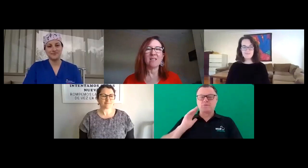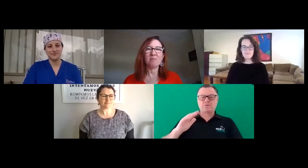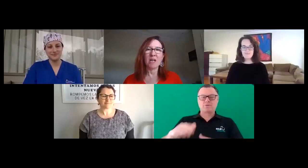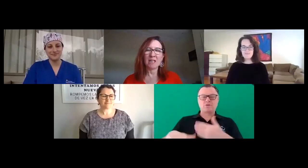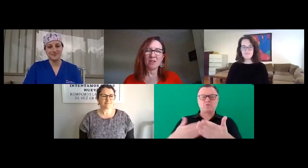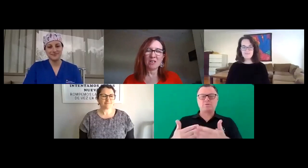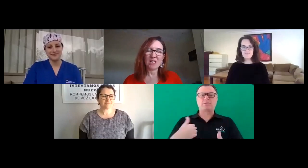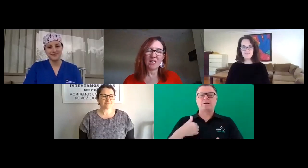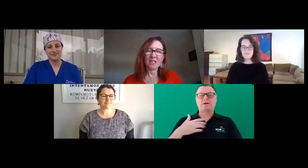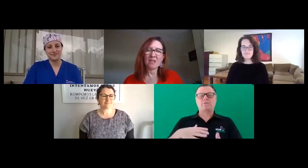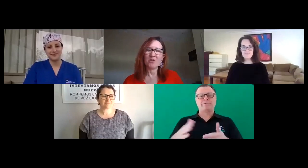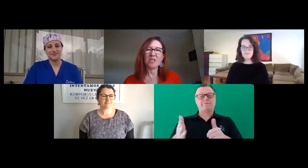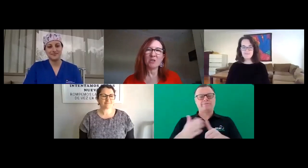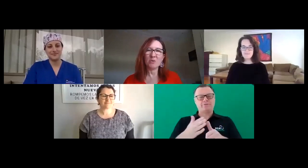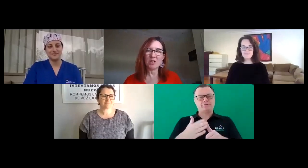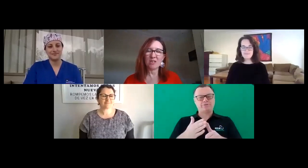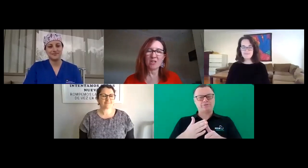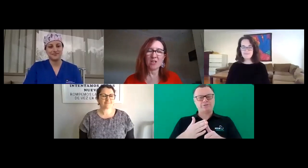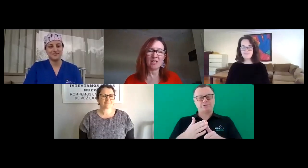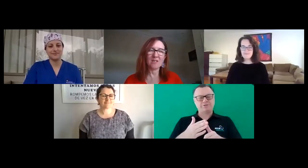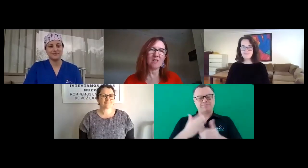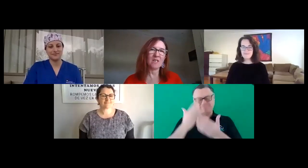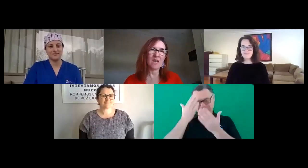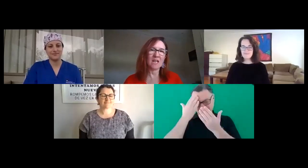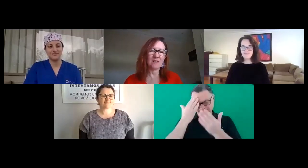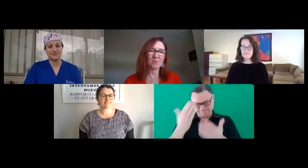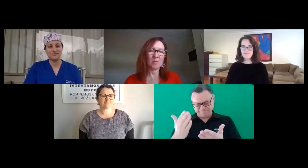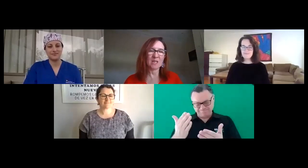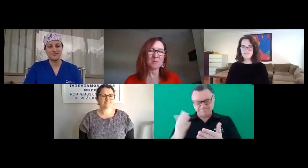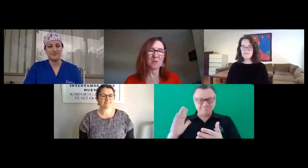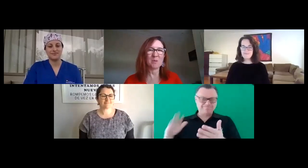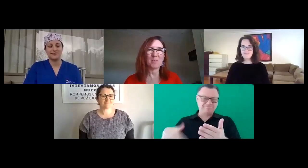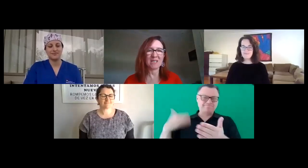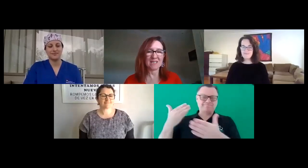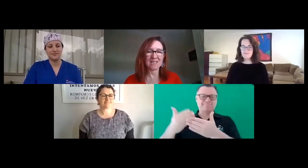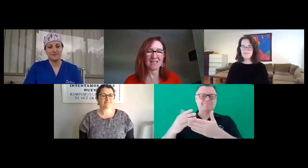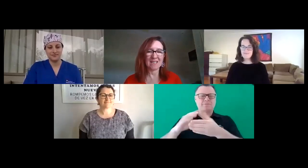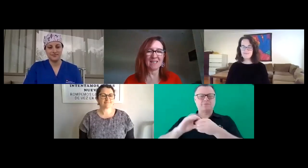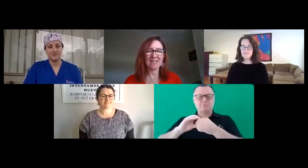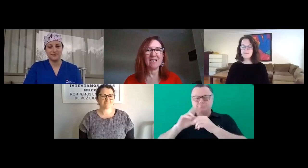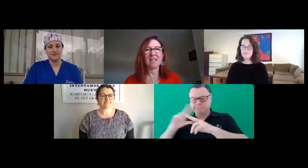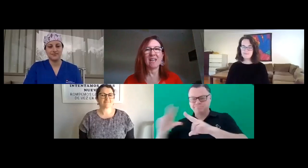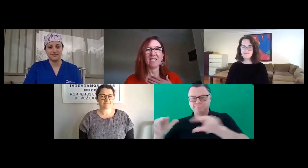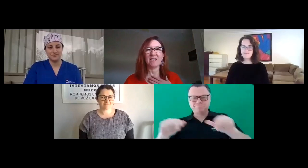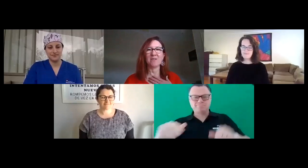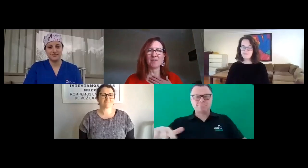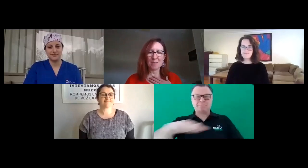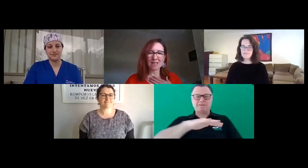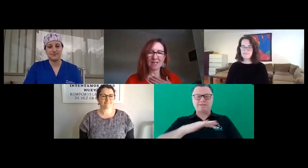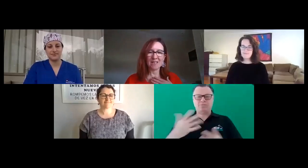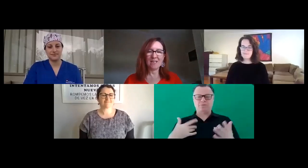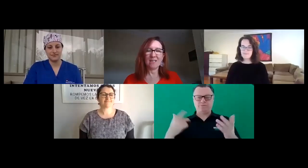by acknowledging the traditional custodians of the lands on which we're all present today and for me, this